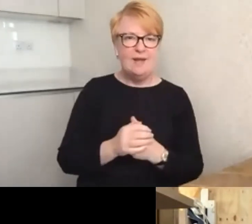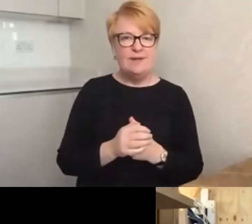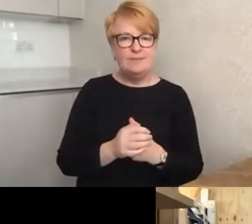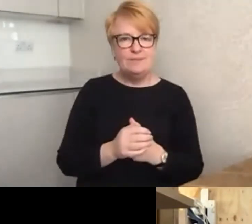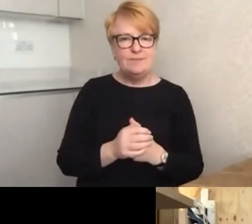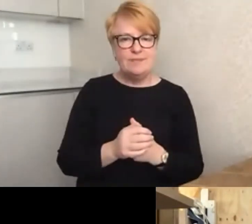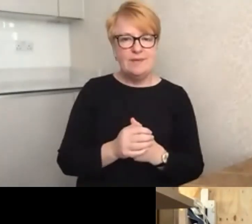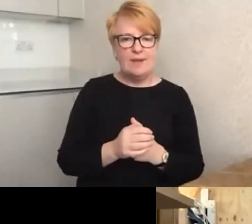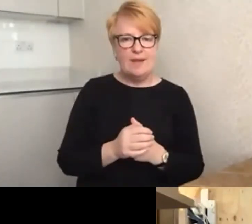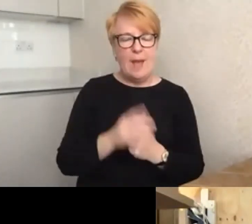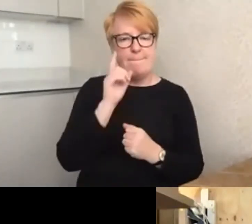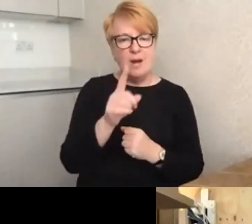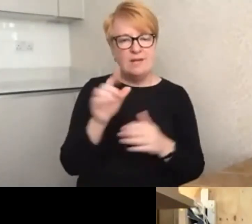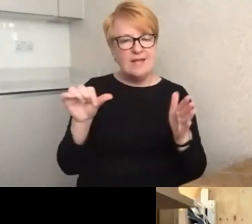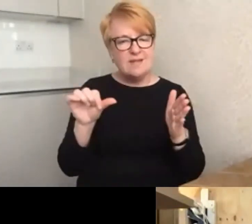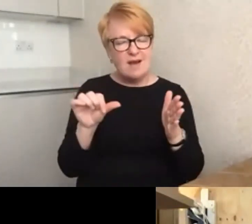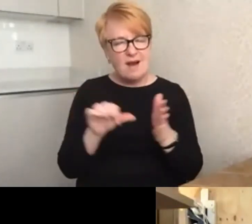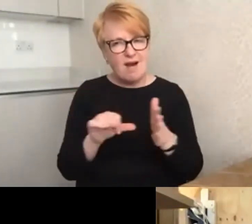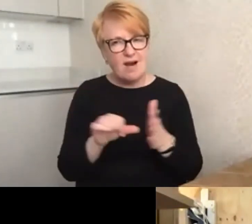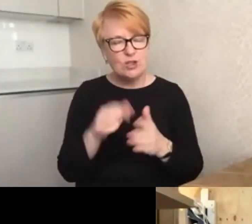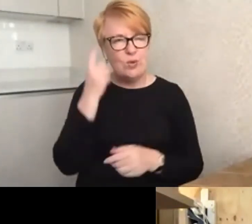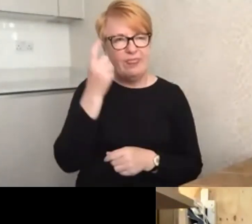but it's quite hard to think of really good examples of